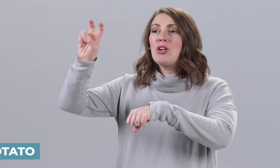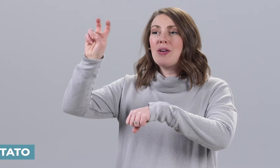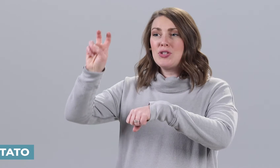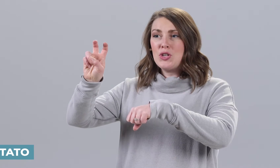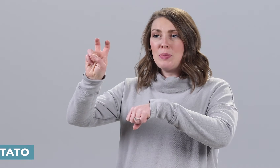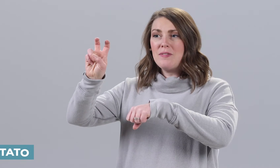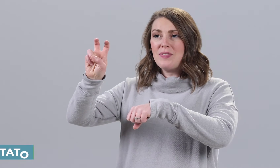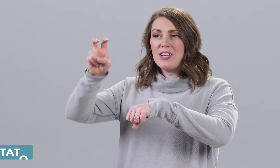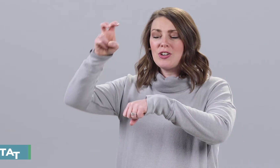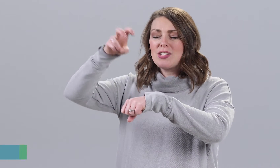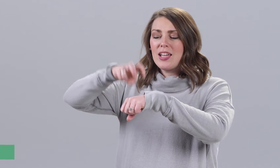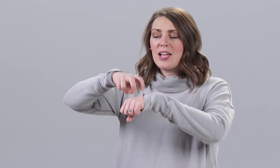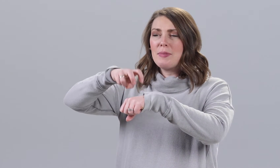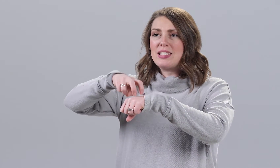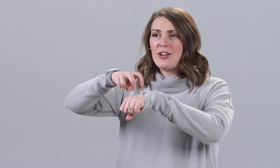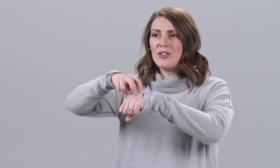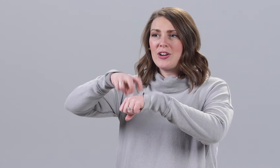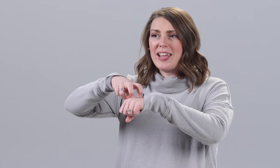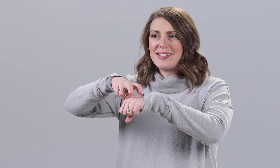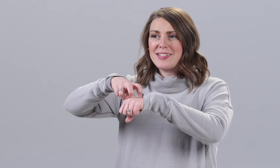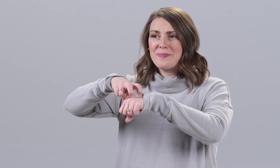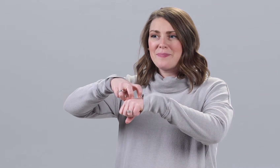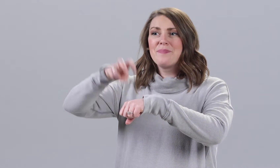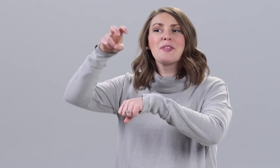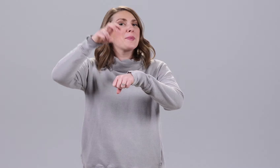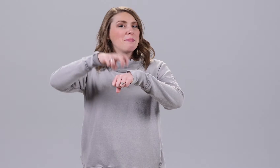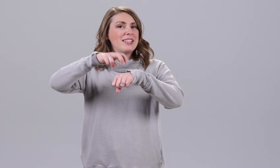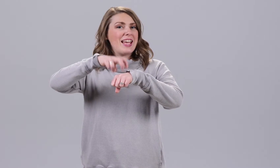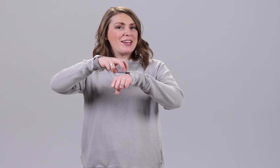You have two bent fingers coming down on your hand. POTATO